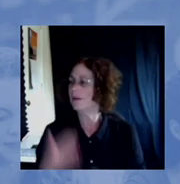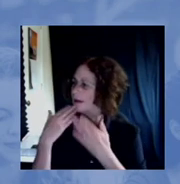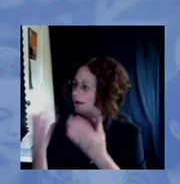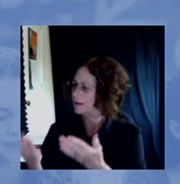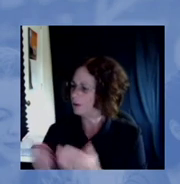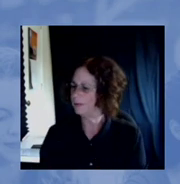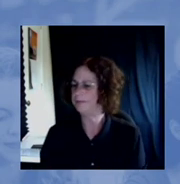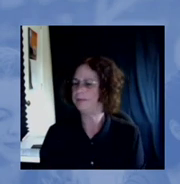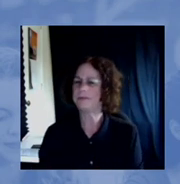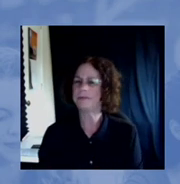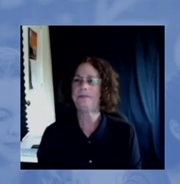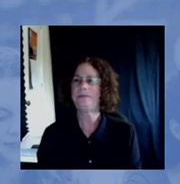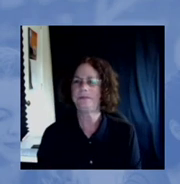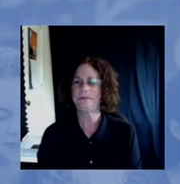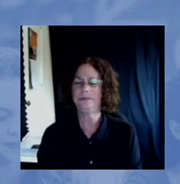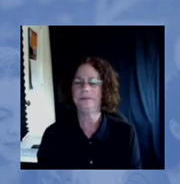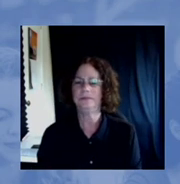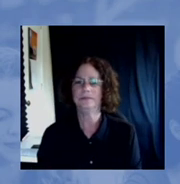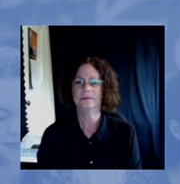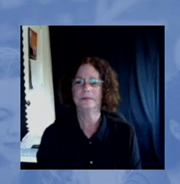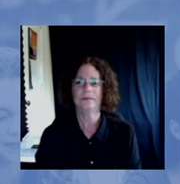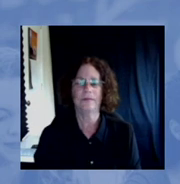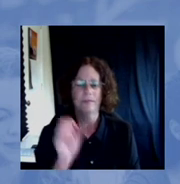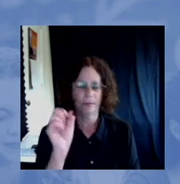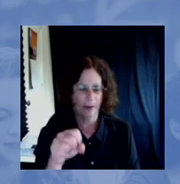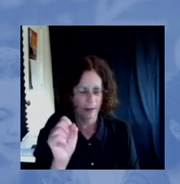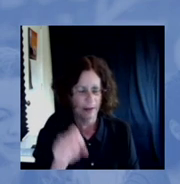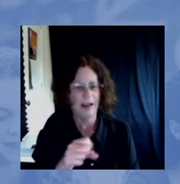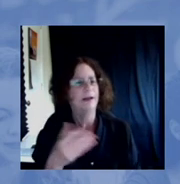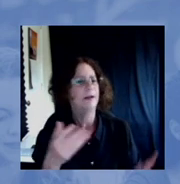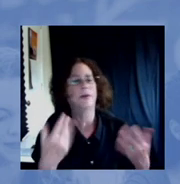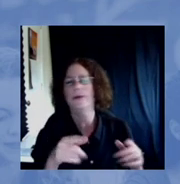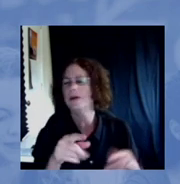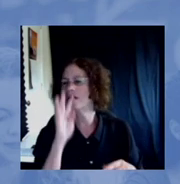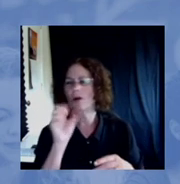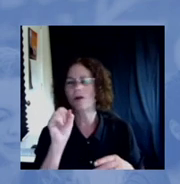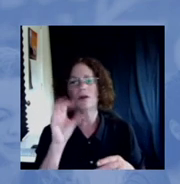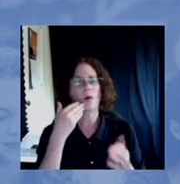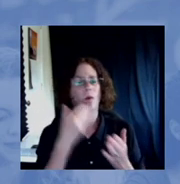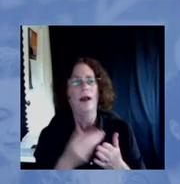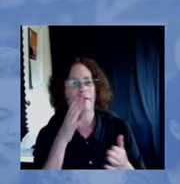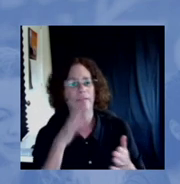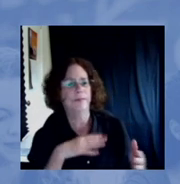YES, HE SUMMED THAT UP SO WELL. I WOULD JUST REITERATE THAT IT IS 100 PERCENT